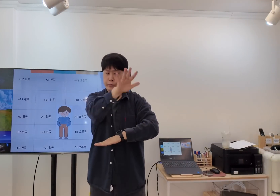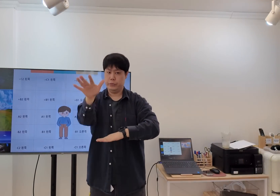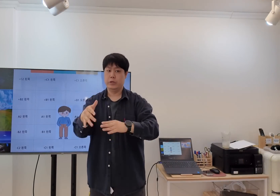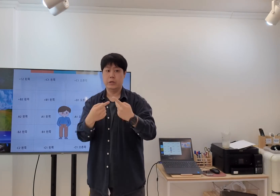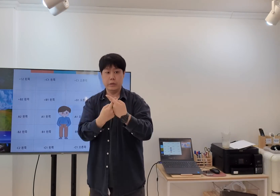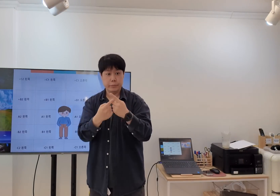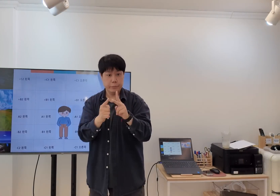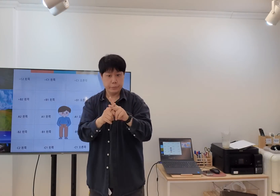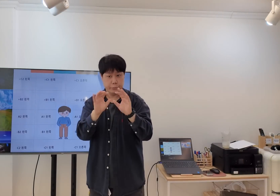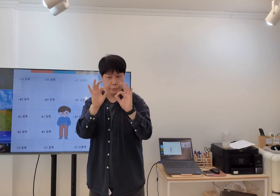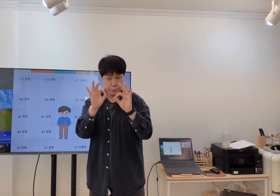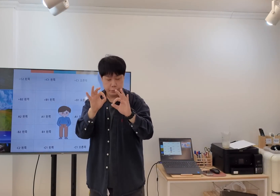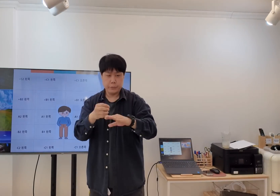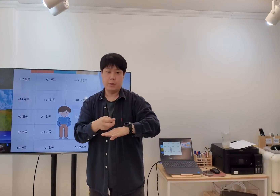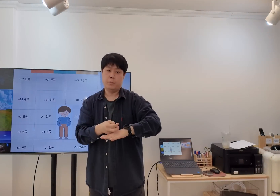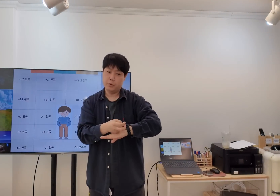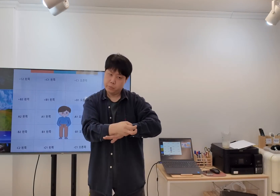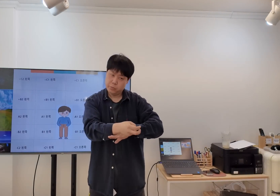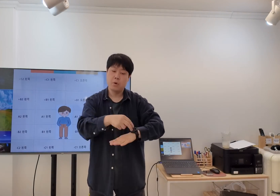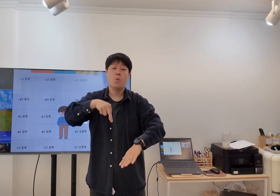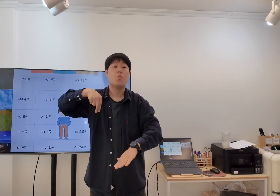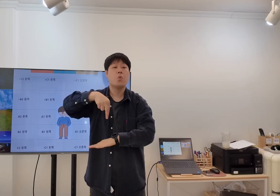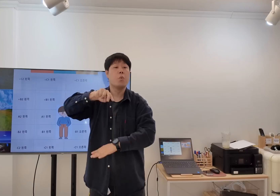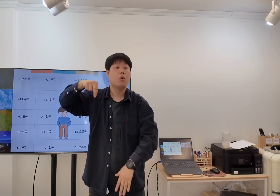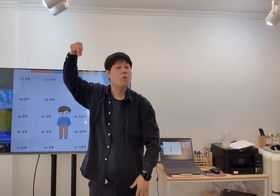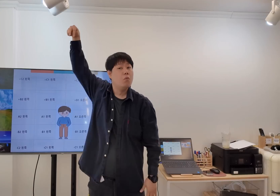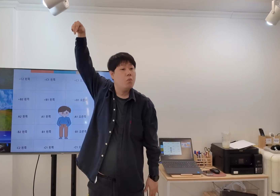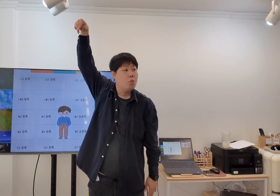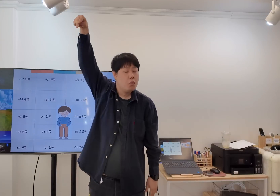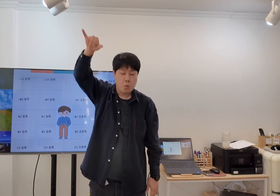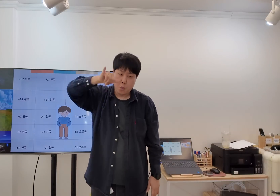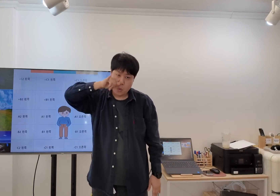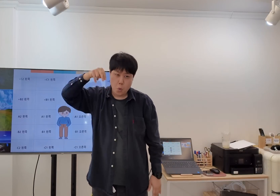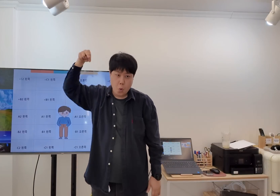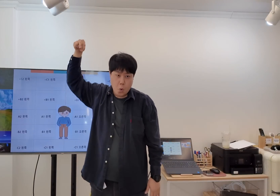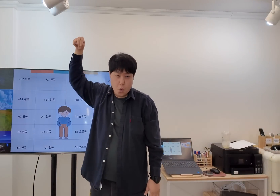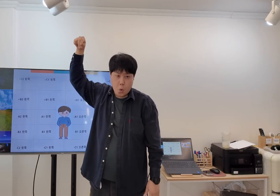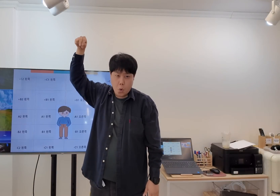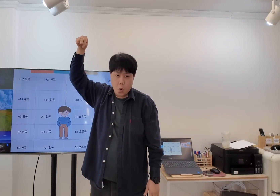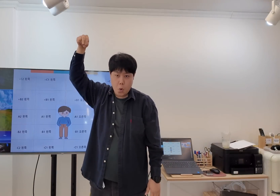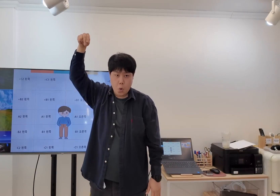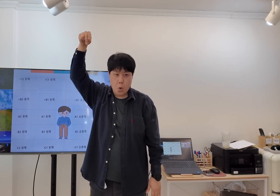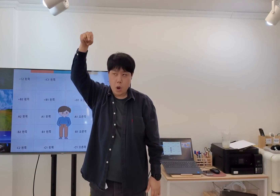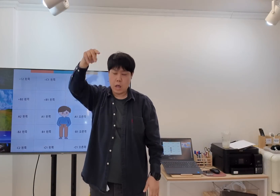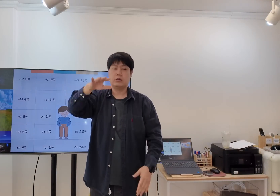Do you understand? = bus, as for walking, can you walk in the sky?